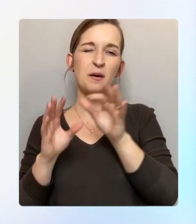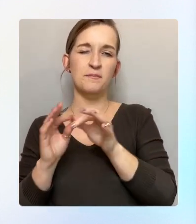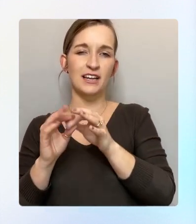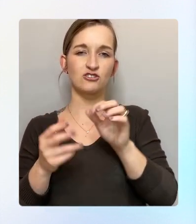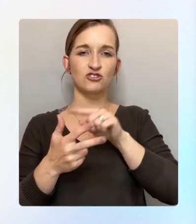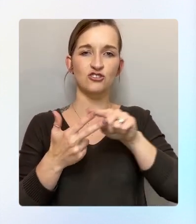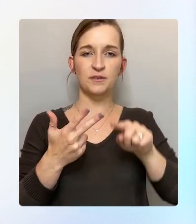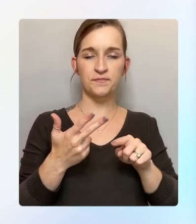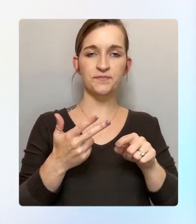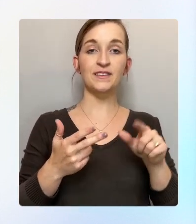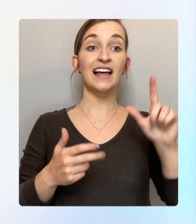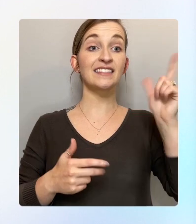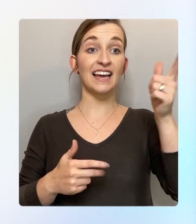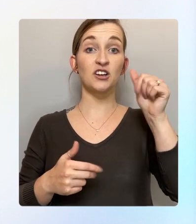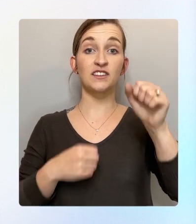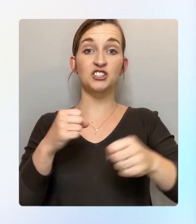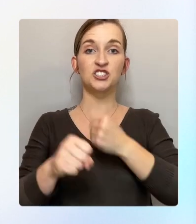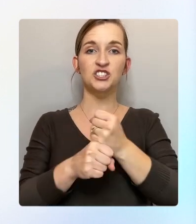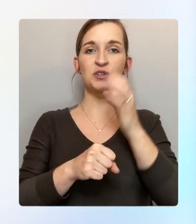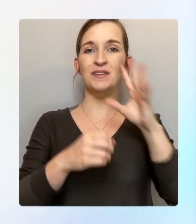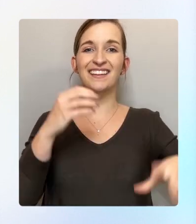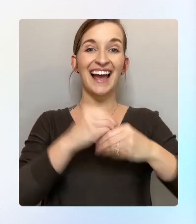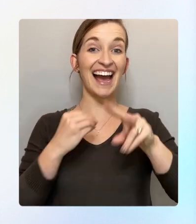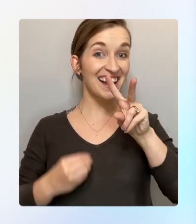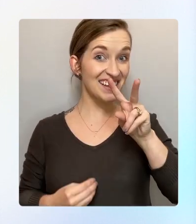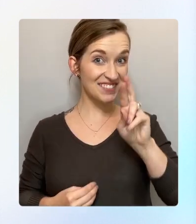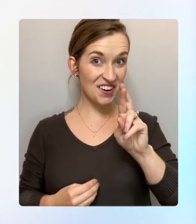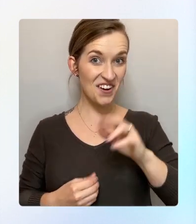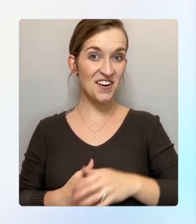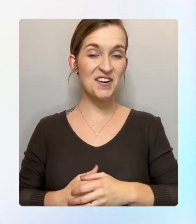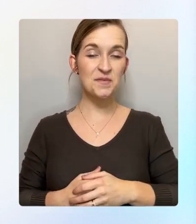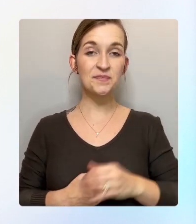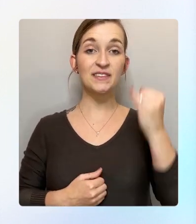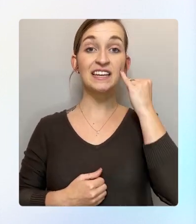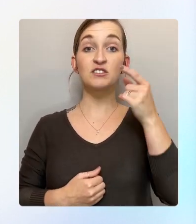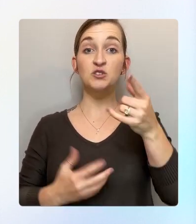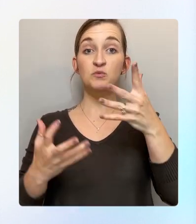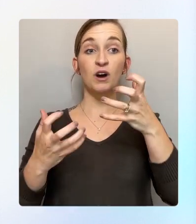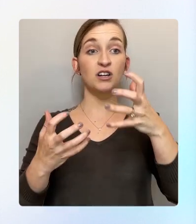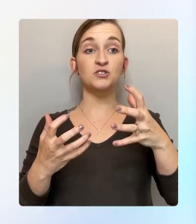If you want to enable the Meta Avatar Store in your application, there's two steps you'll need to take.